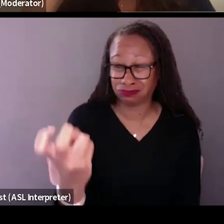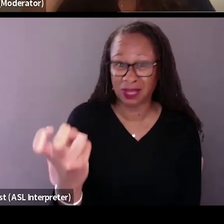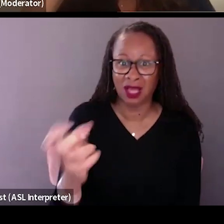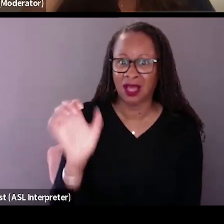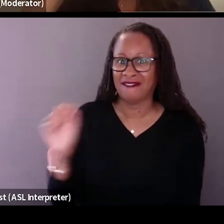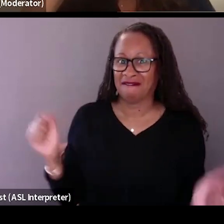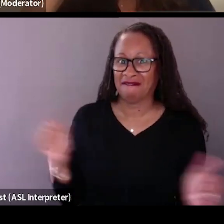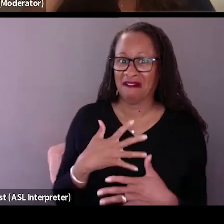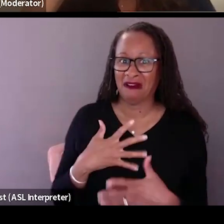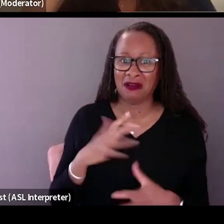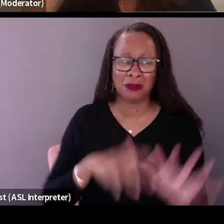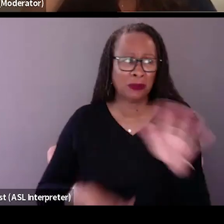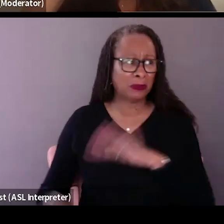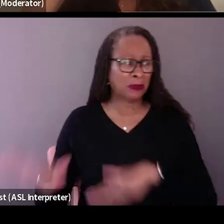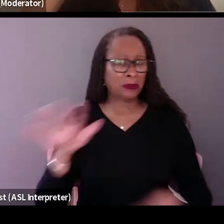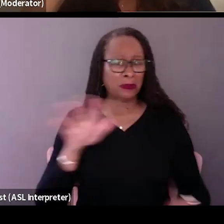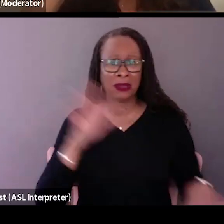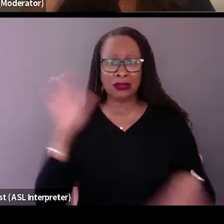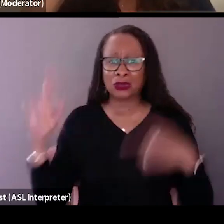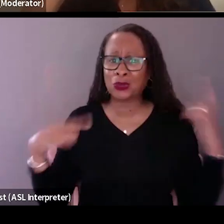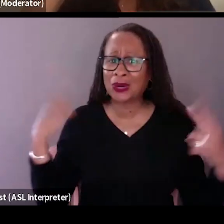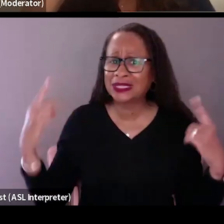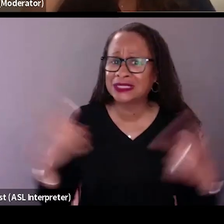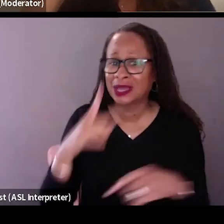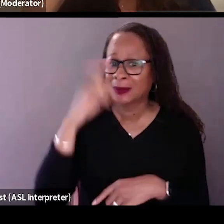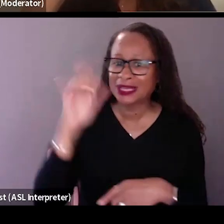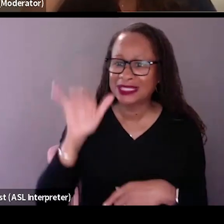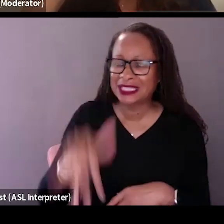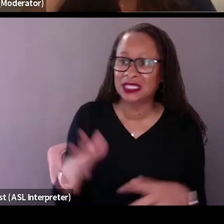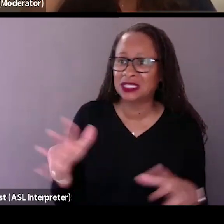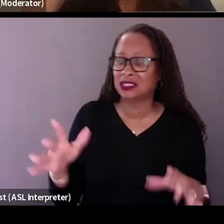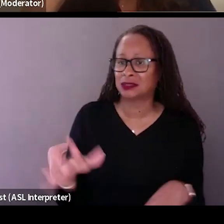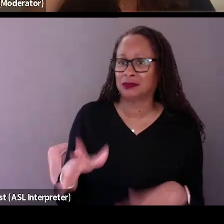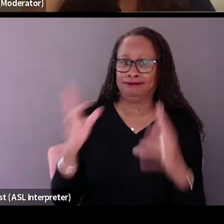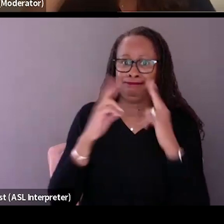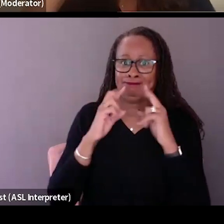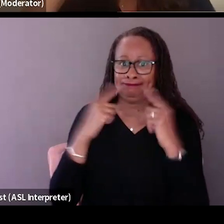because this is this infamous giant of, you know, deceit